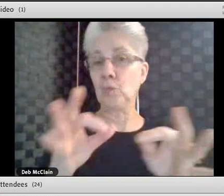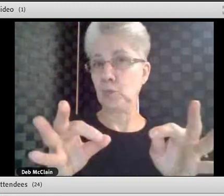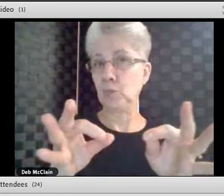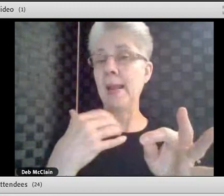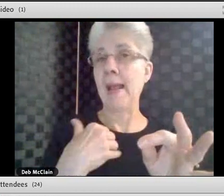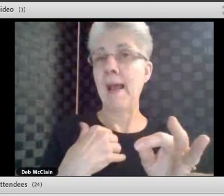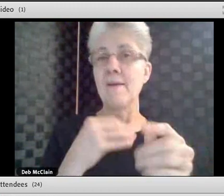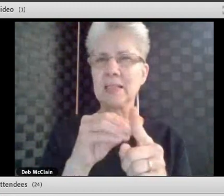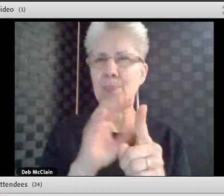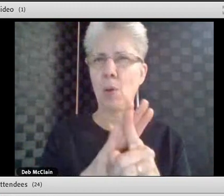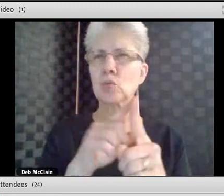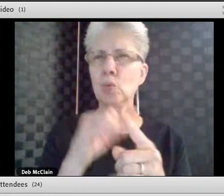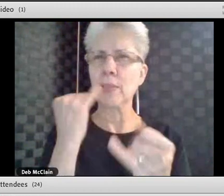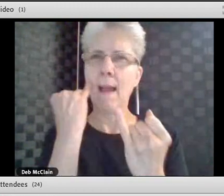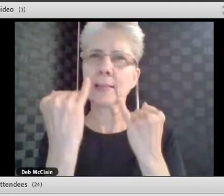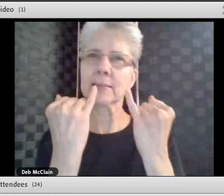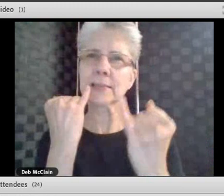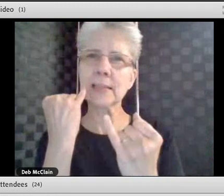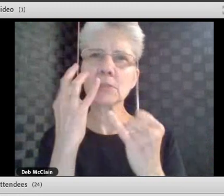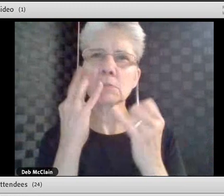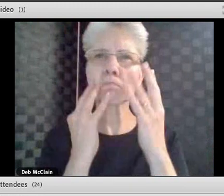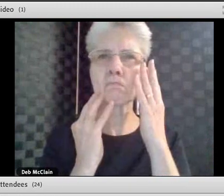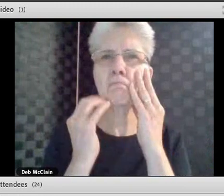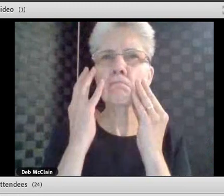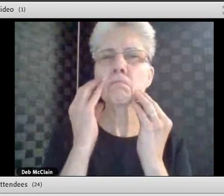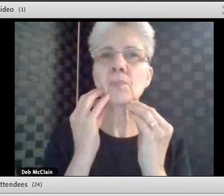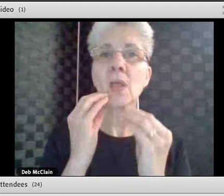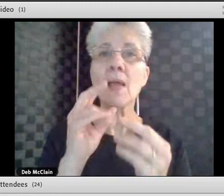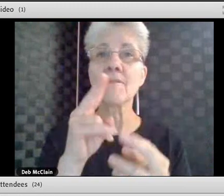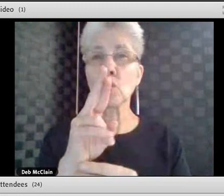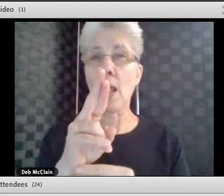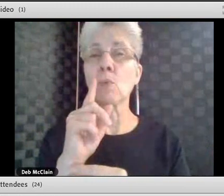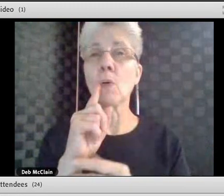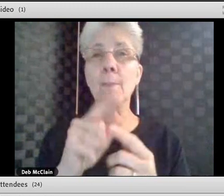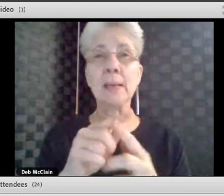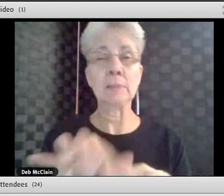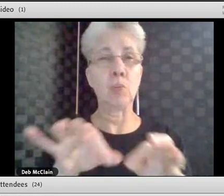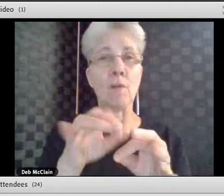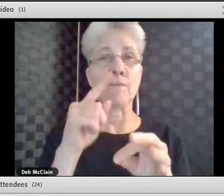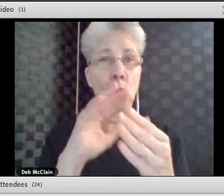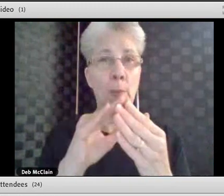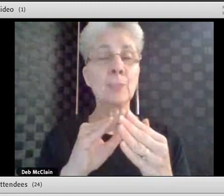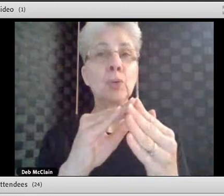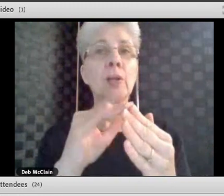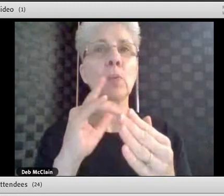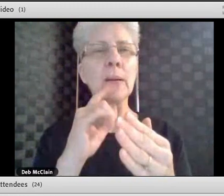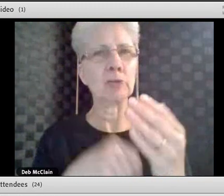at no cost and have exposure to these ideas, and virtual reality is going to be huge for our communities,